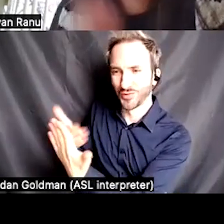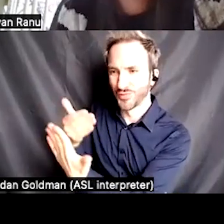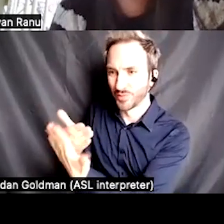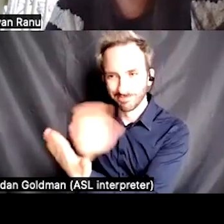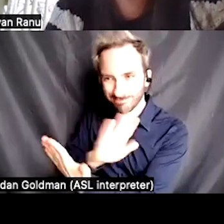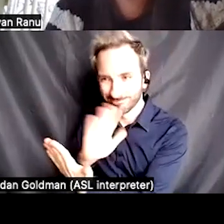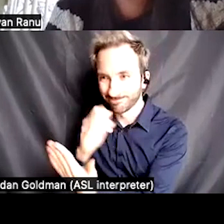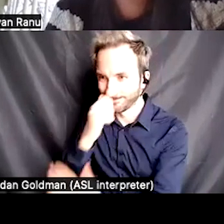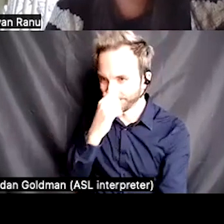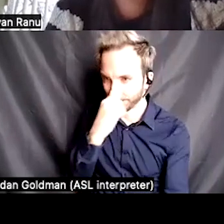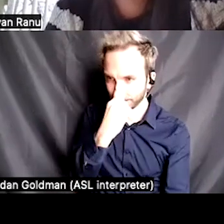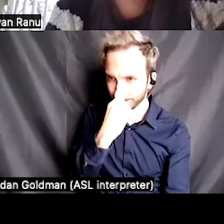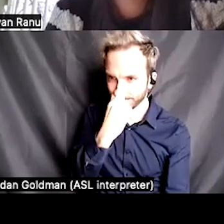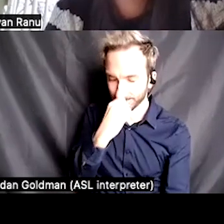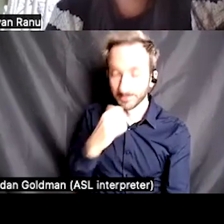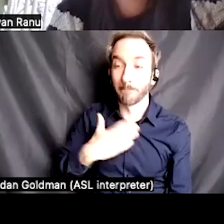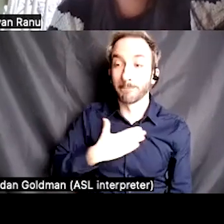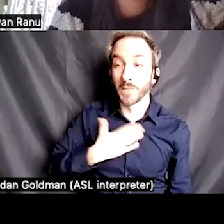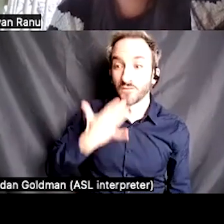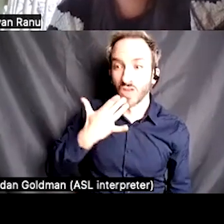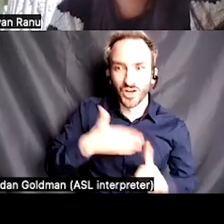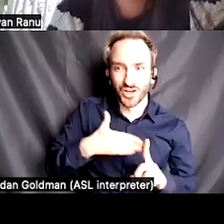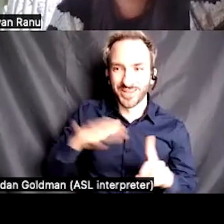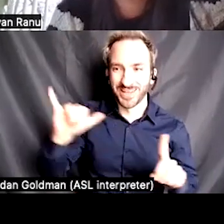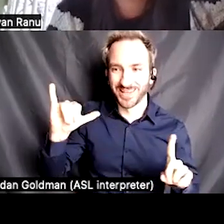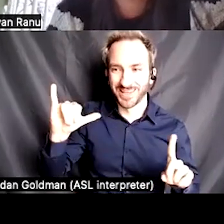"Yellowjackets" right now. I'm just gonna throw that out there. Do you have a favourite?